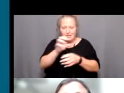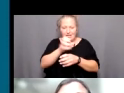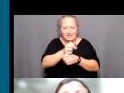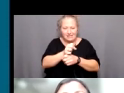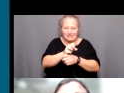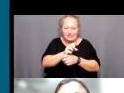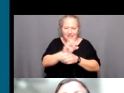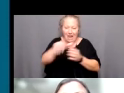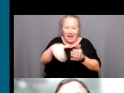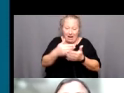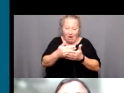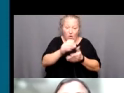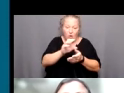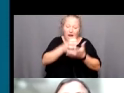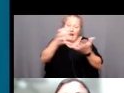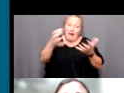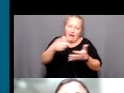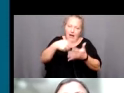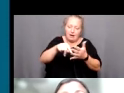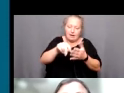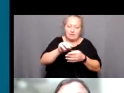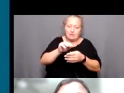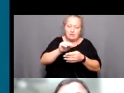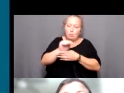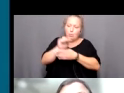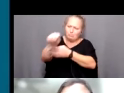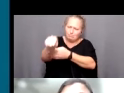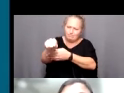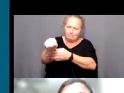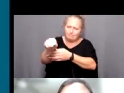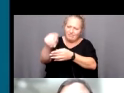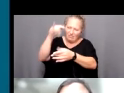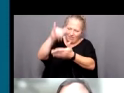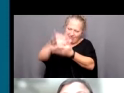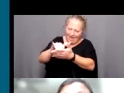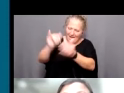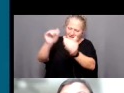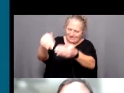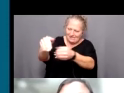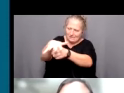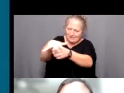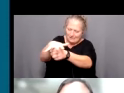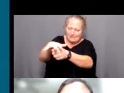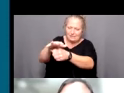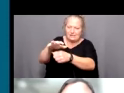take those tenants and values and insert a lot of that into this sector